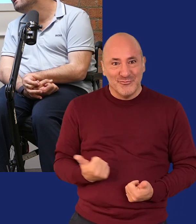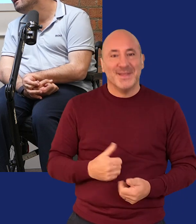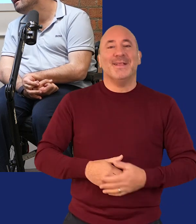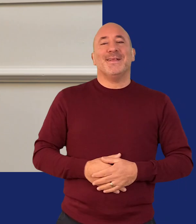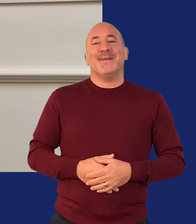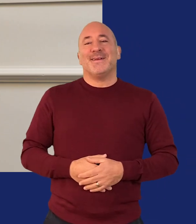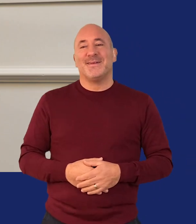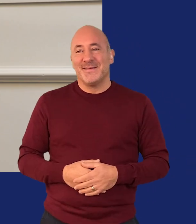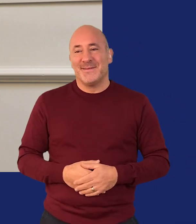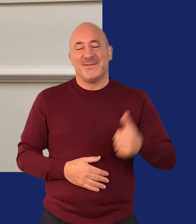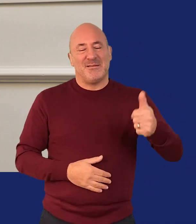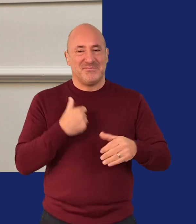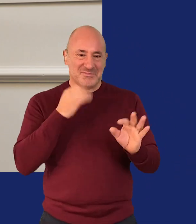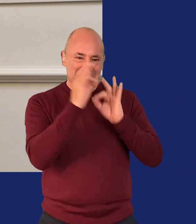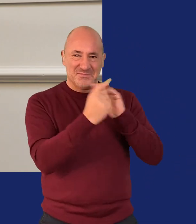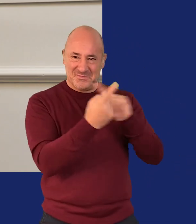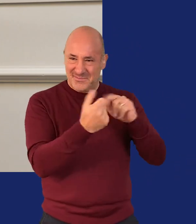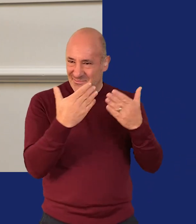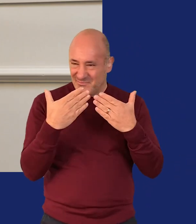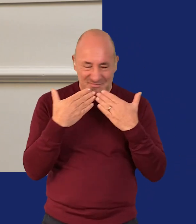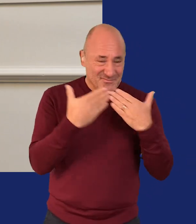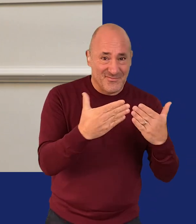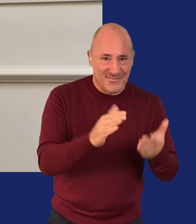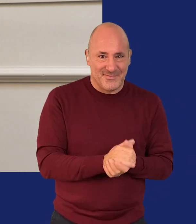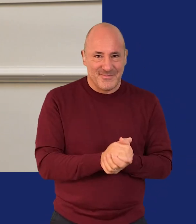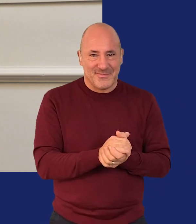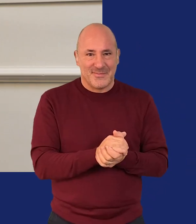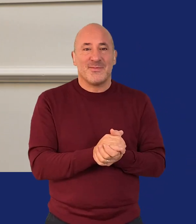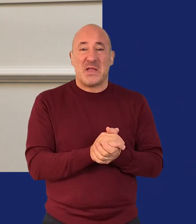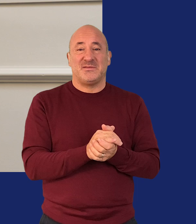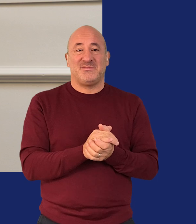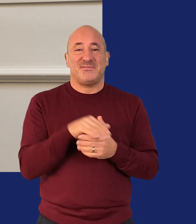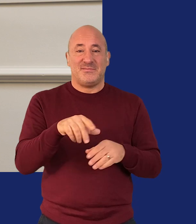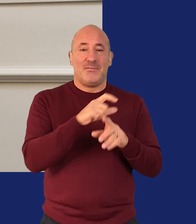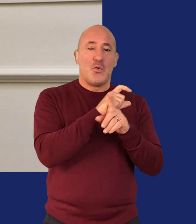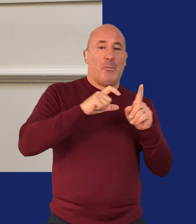Um, so, uh, thank you for taking the time to answer.